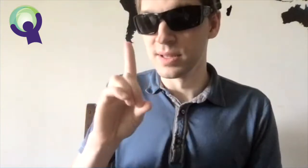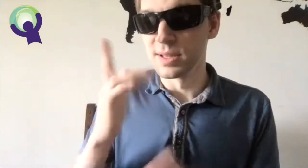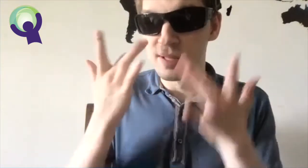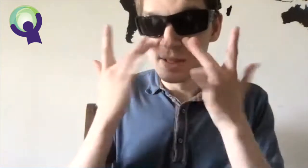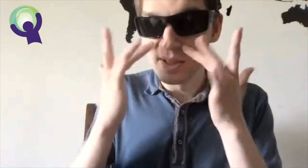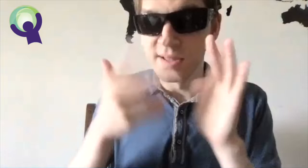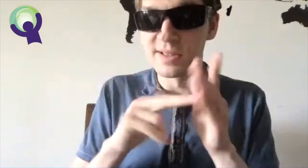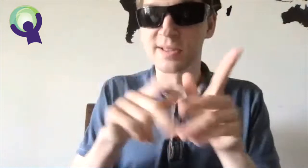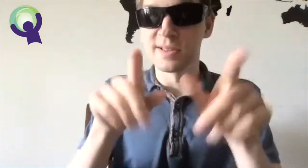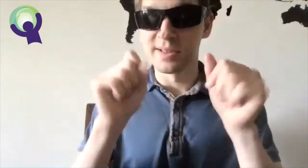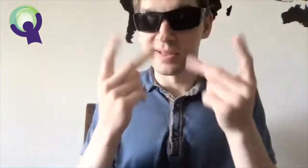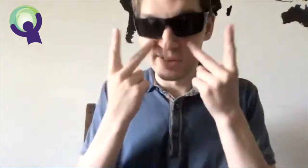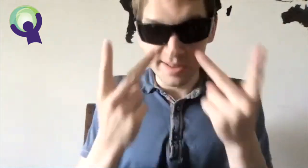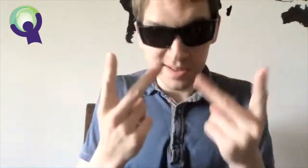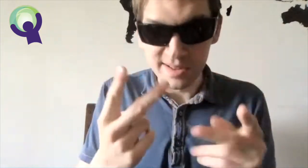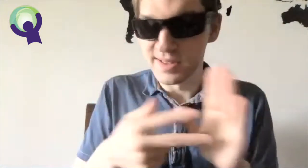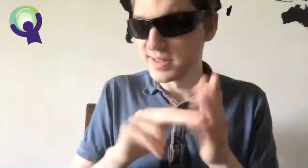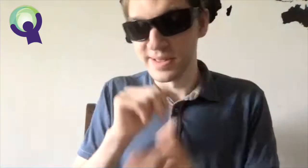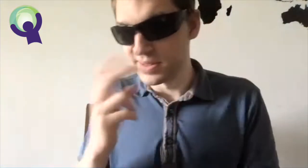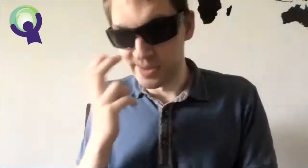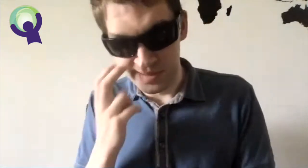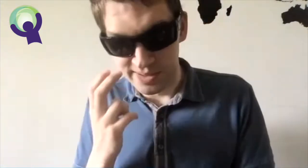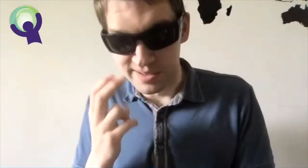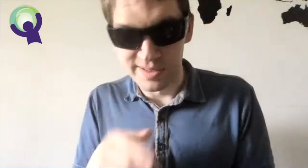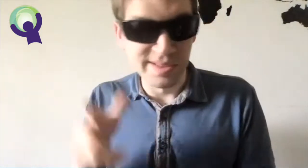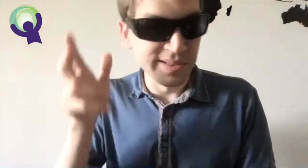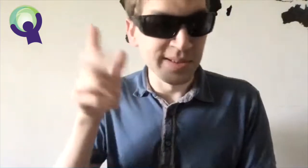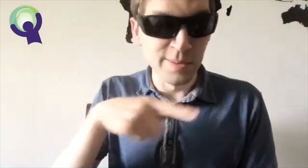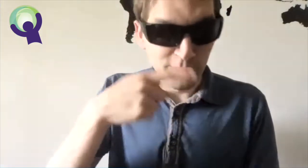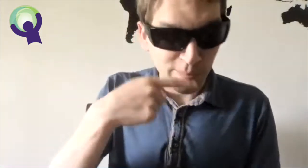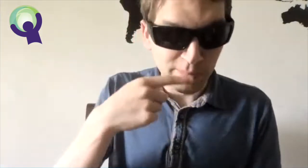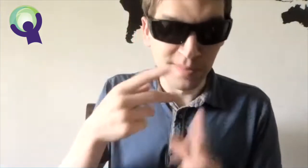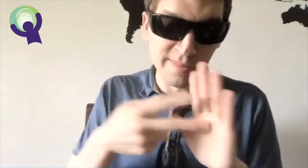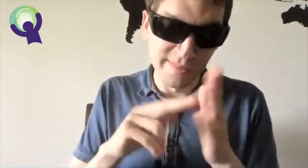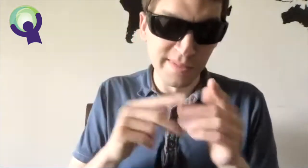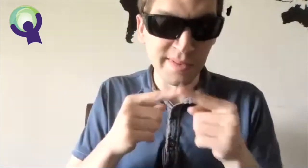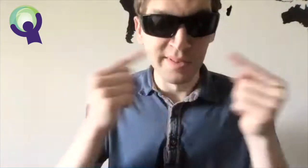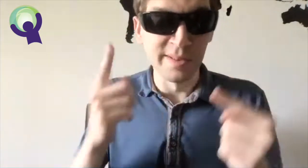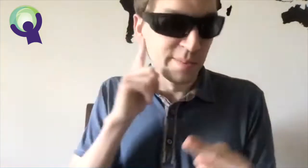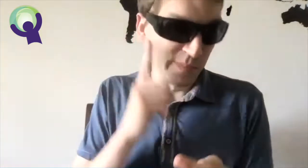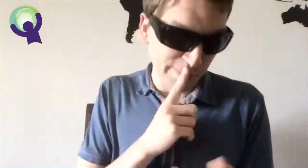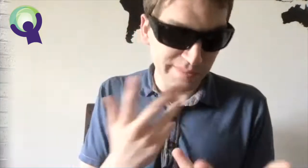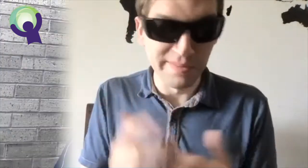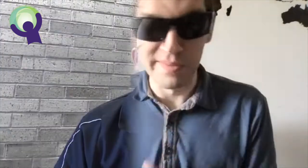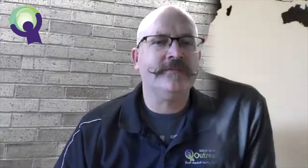something like that. You know how we label each other in that way like someone in Deaf culture